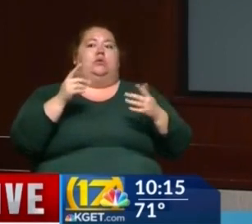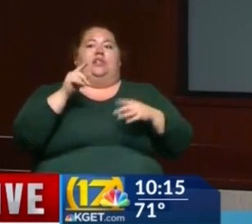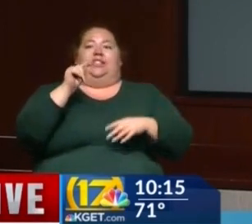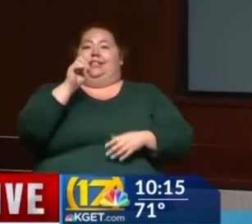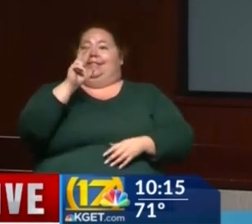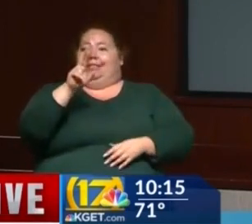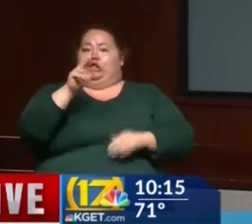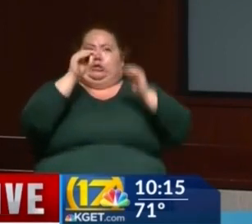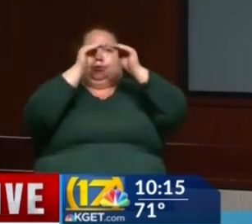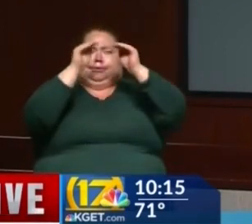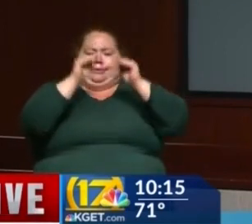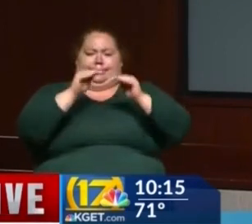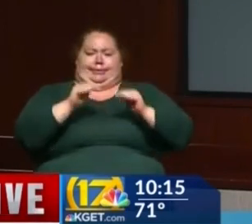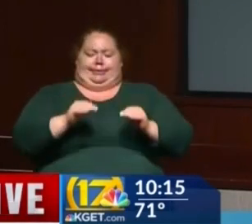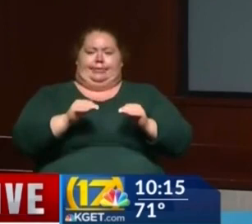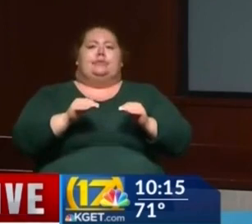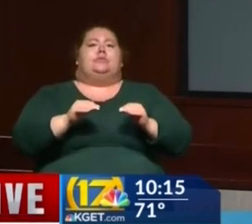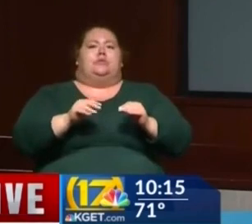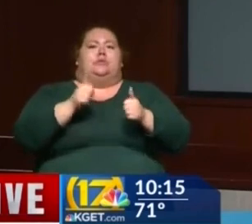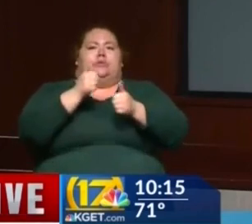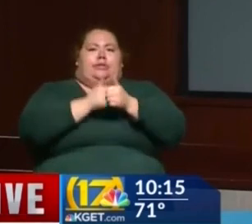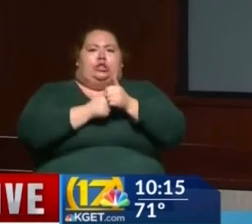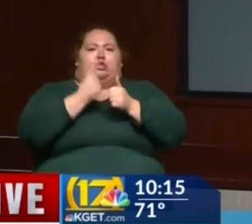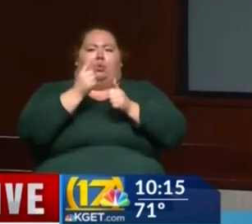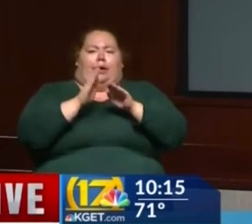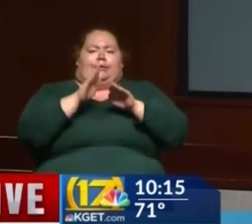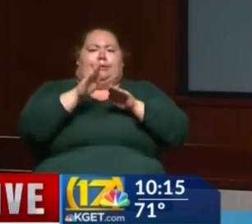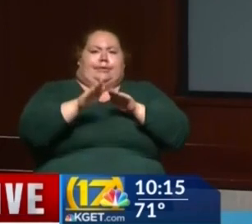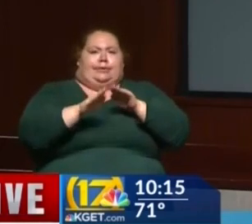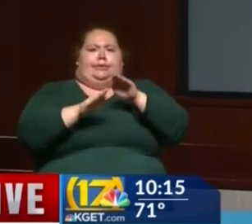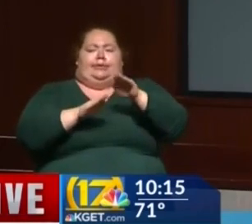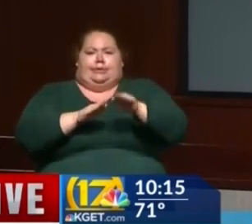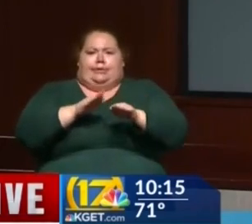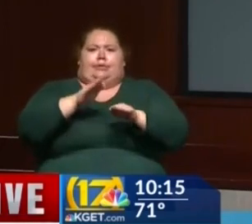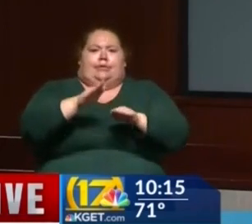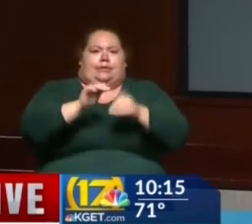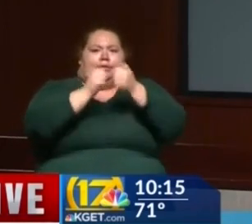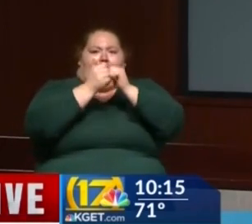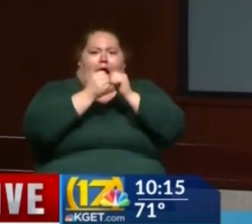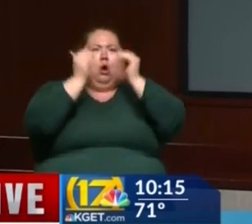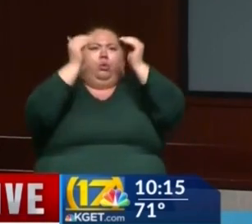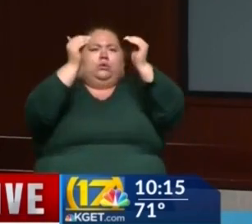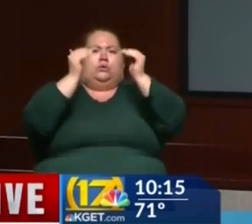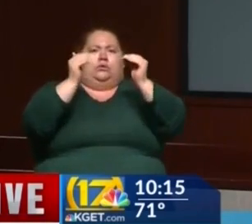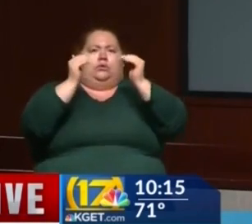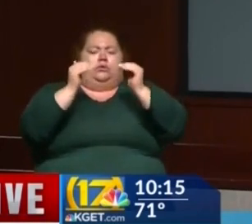MOVING IN THAT DIRECTION TO GET OUR KIDS BACK INTO SCHOOL. OUR GOAL TODAY AS I HAVE SAID